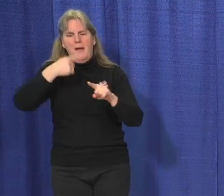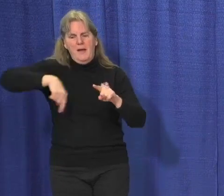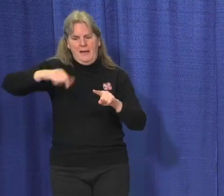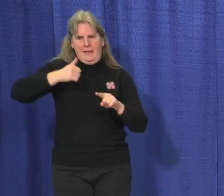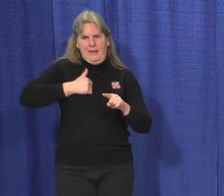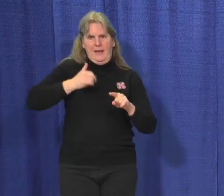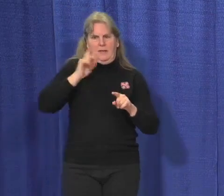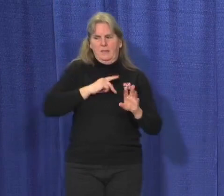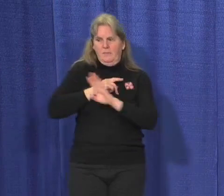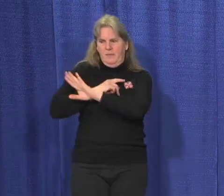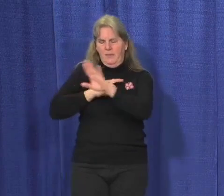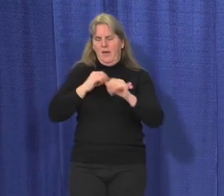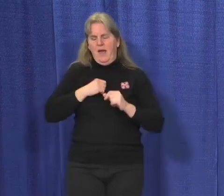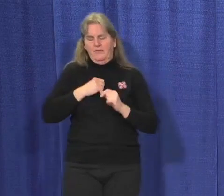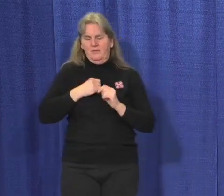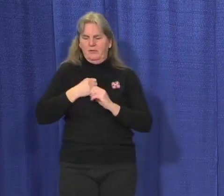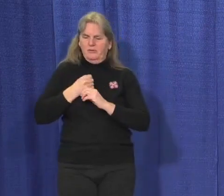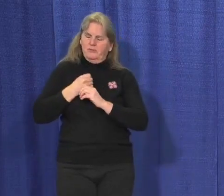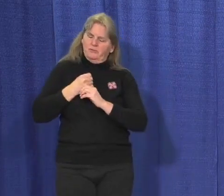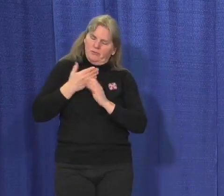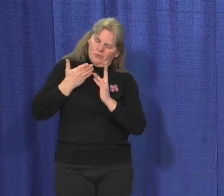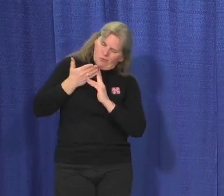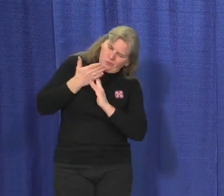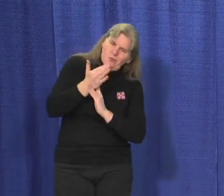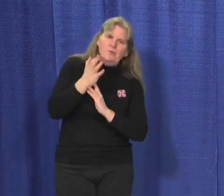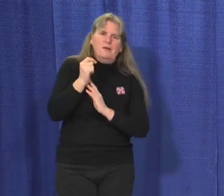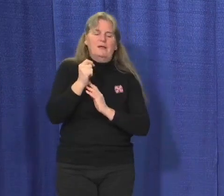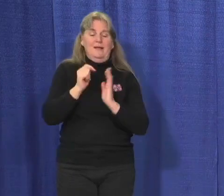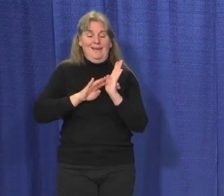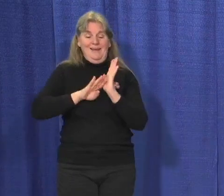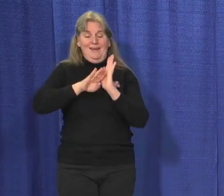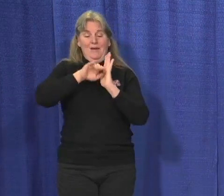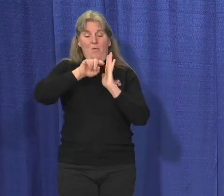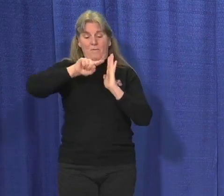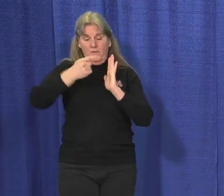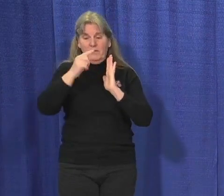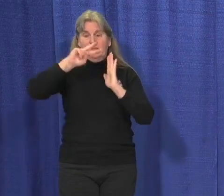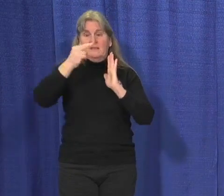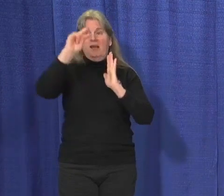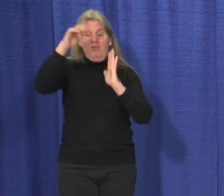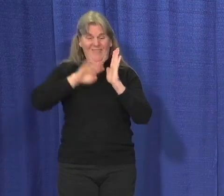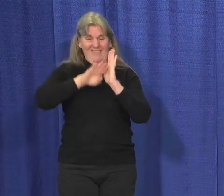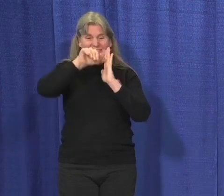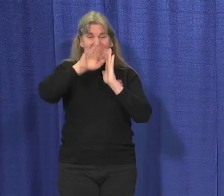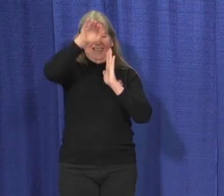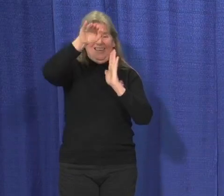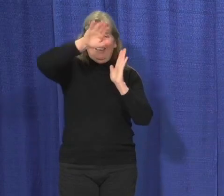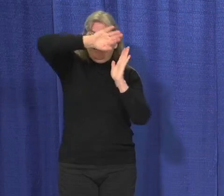need to get past this third wave and get to a highly vaccinated state.